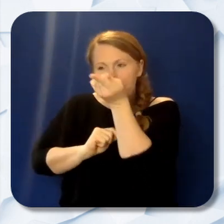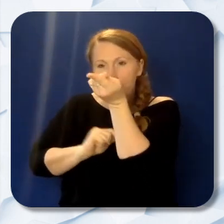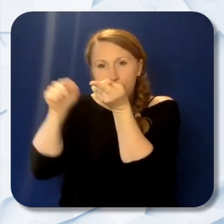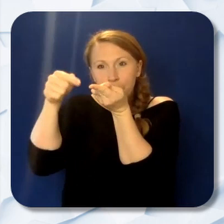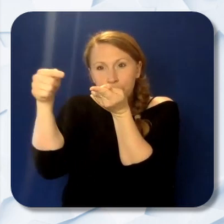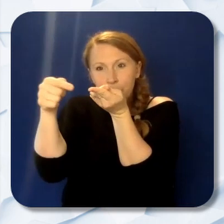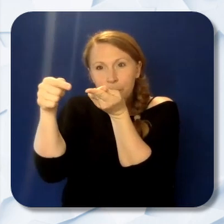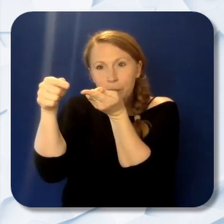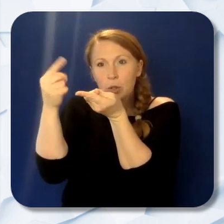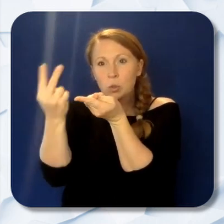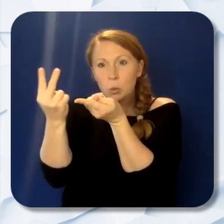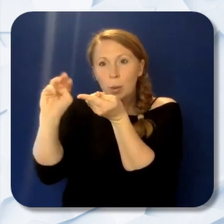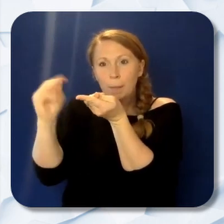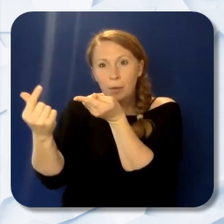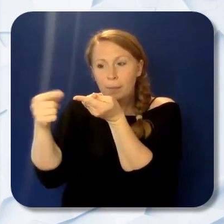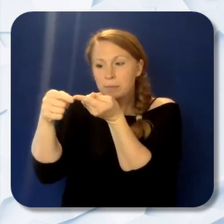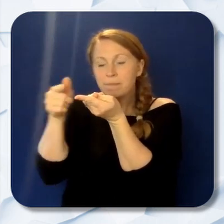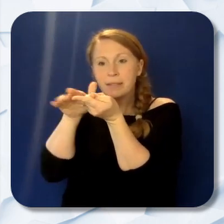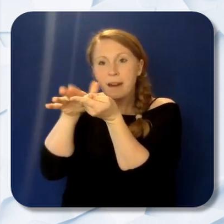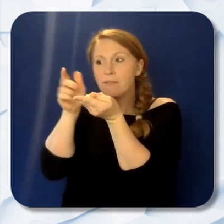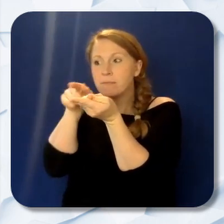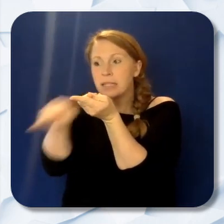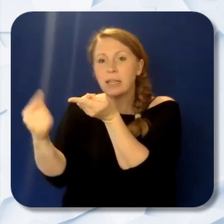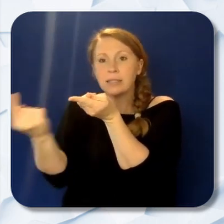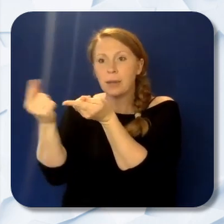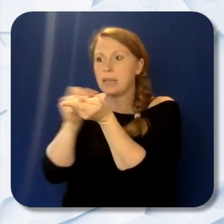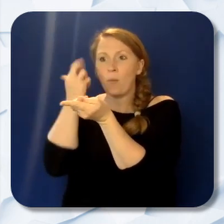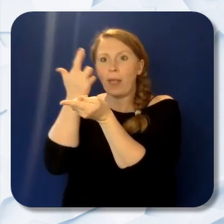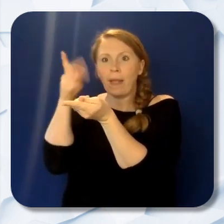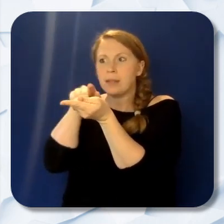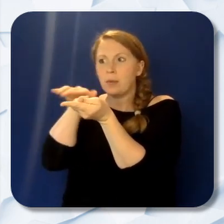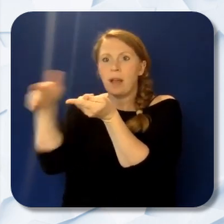fentanyl, and that is enough to kill someone, and they will never ever know that it's there.